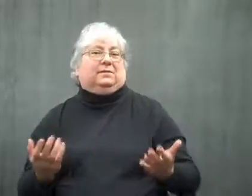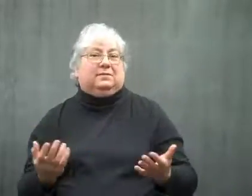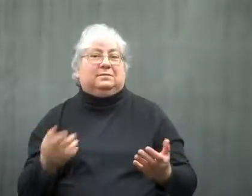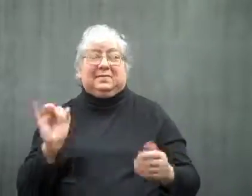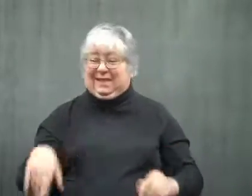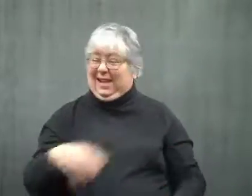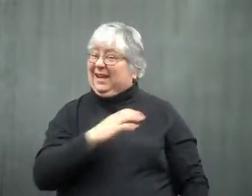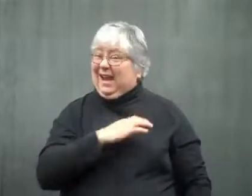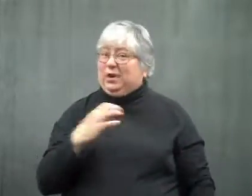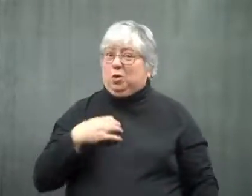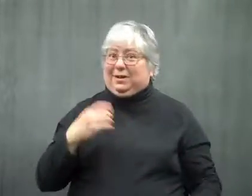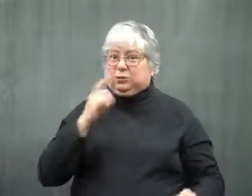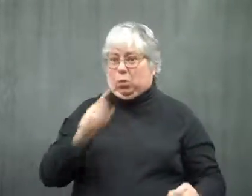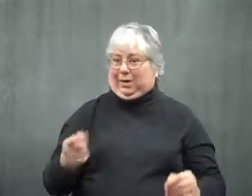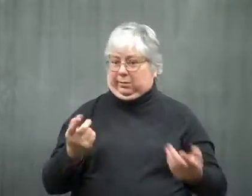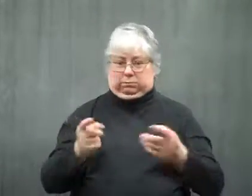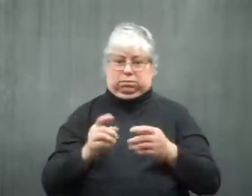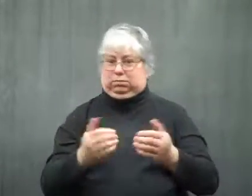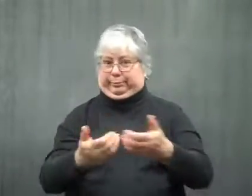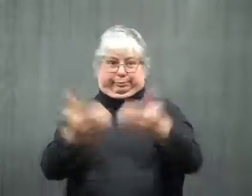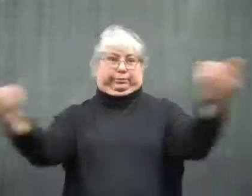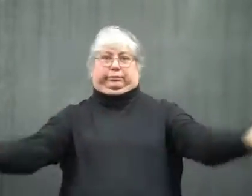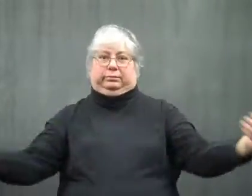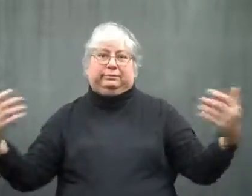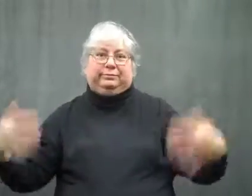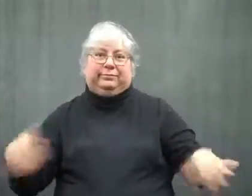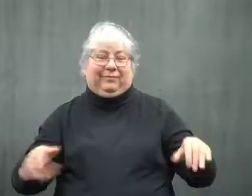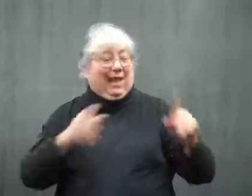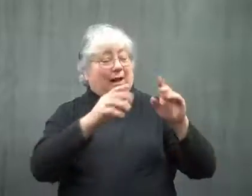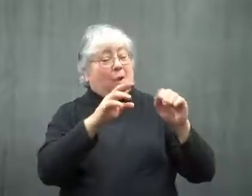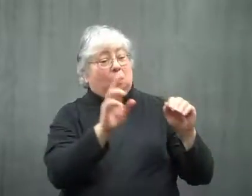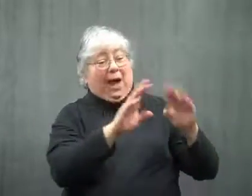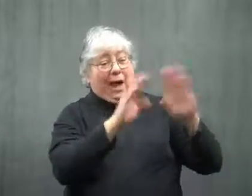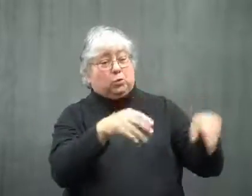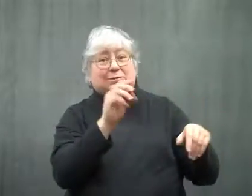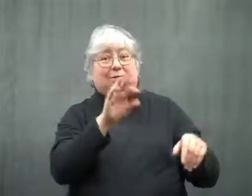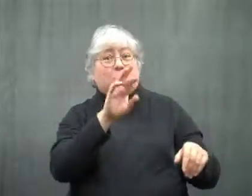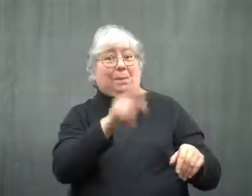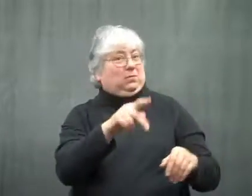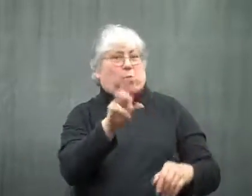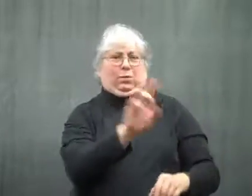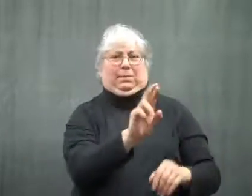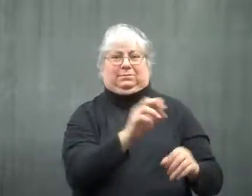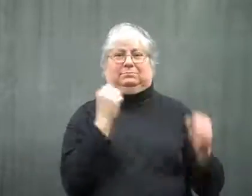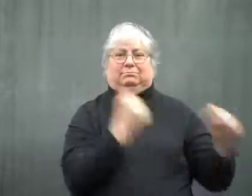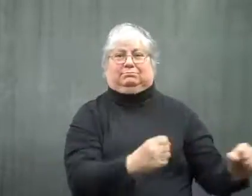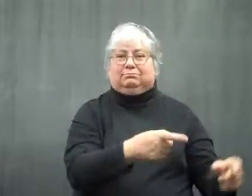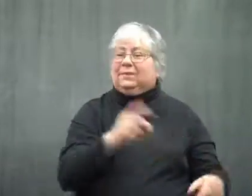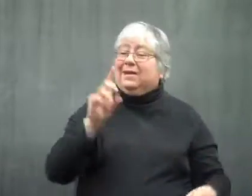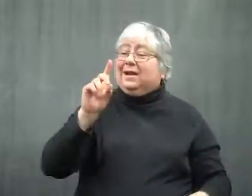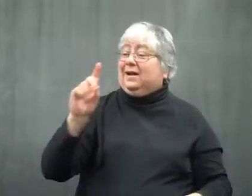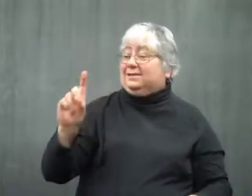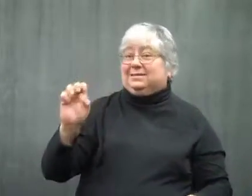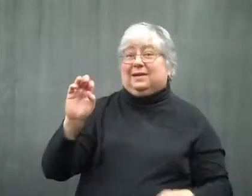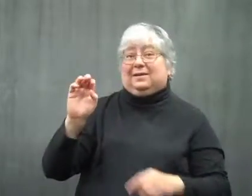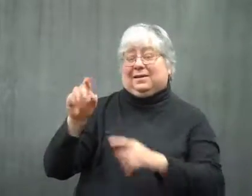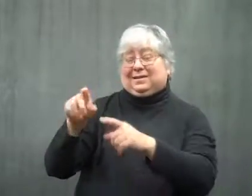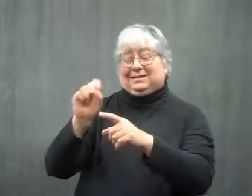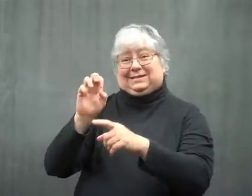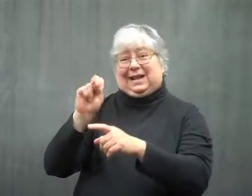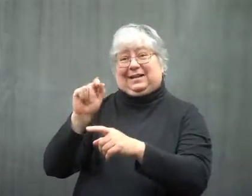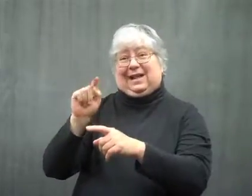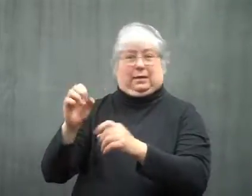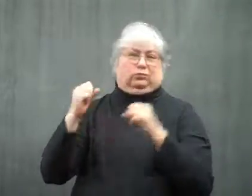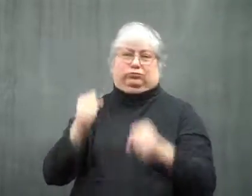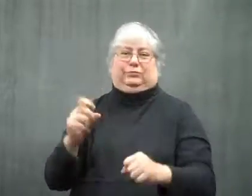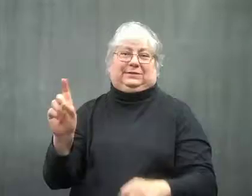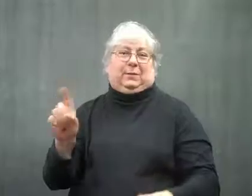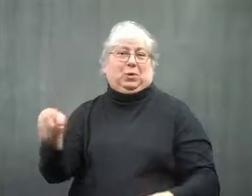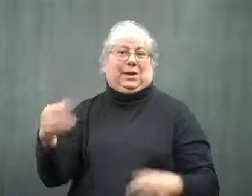Congress is really divided. The House is Republican, and the Senate is Democratic.